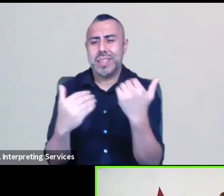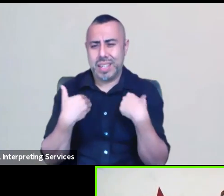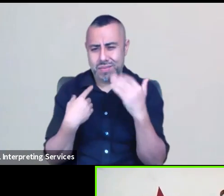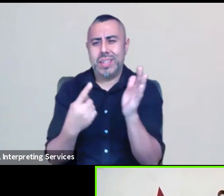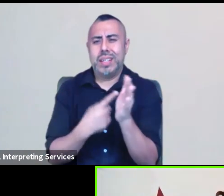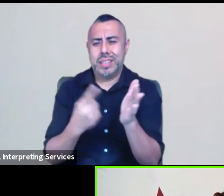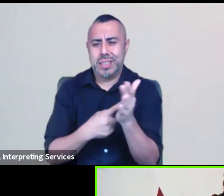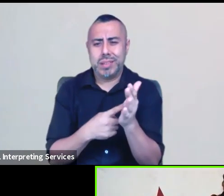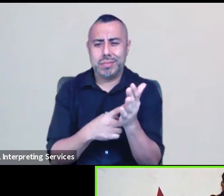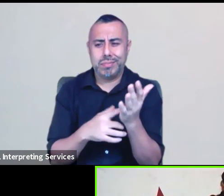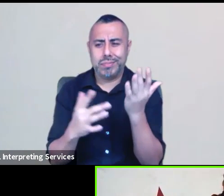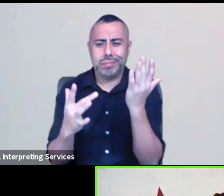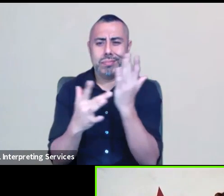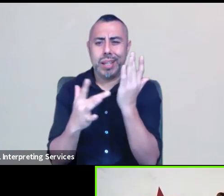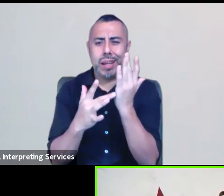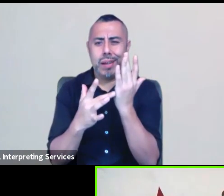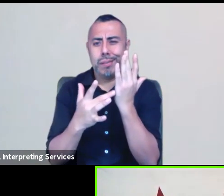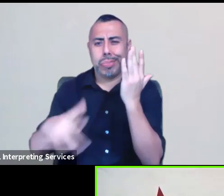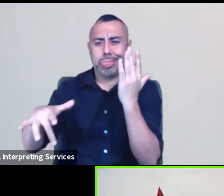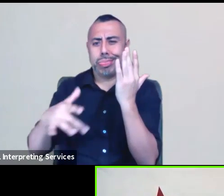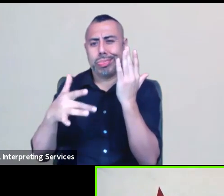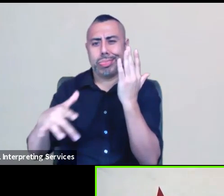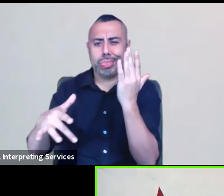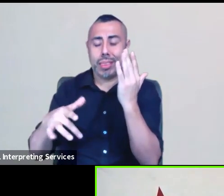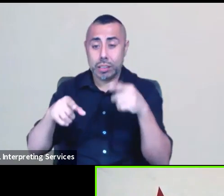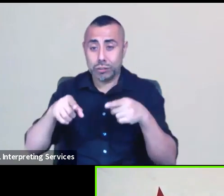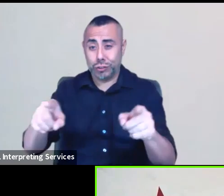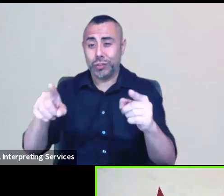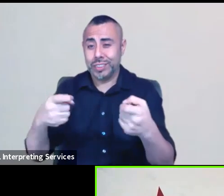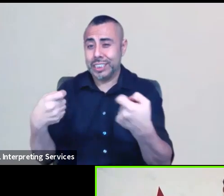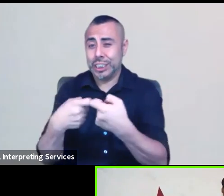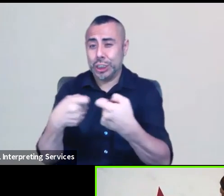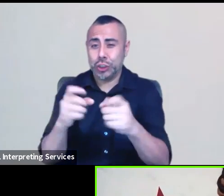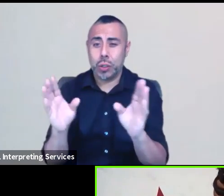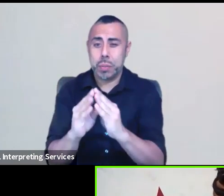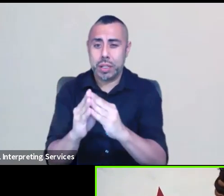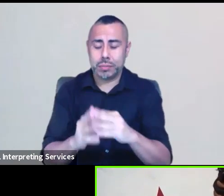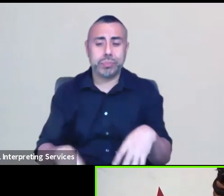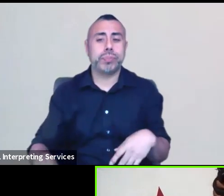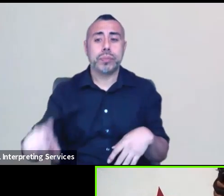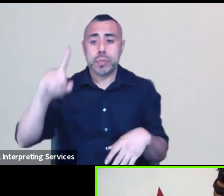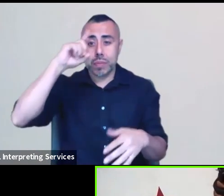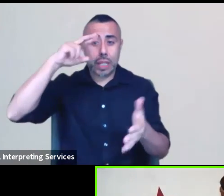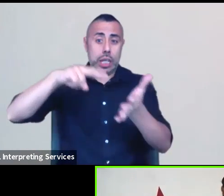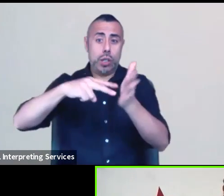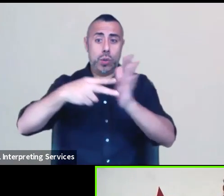when you are meeting digitally. And so in order for our connection that we're building